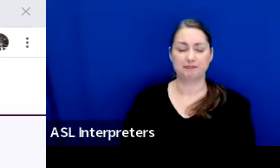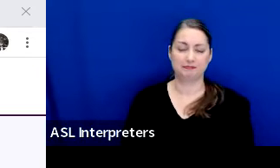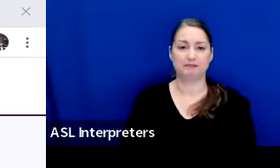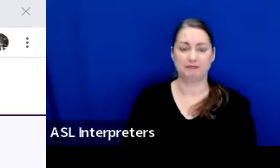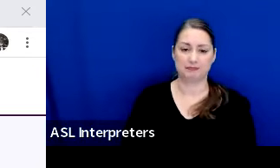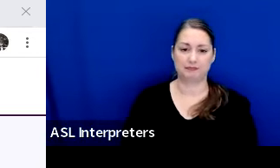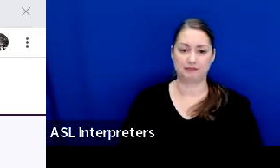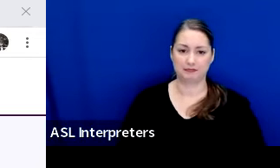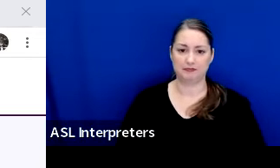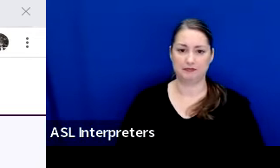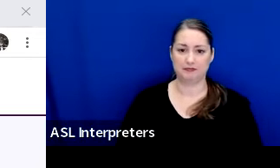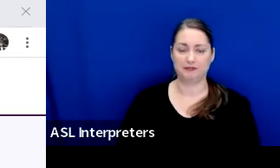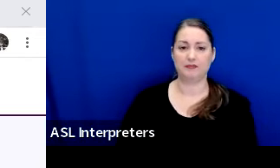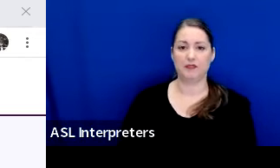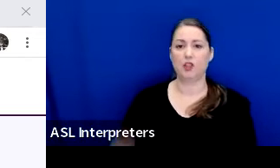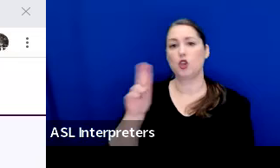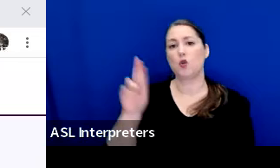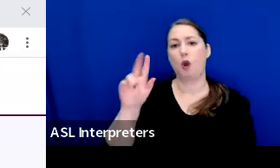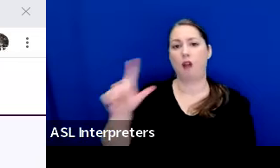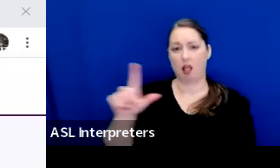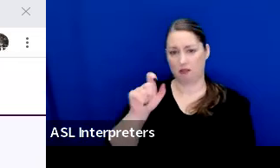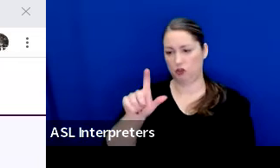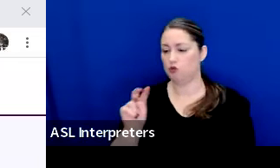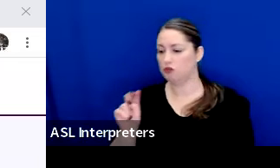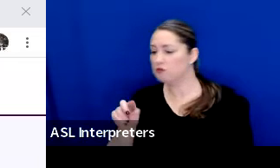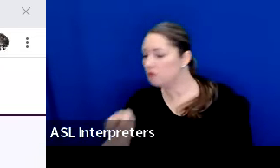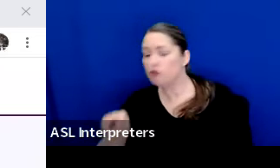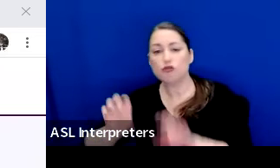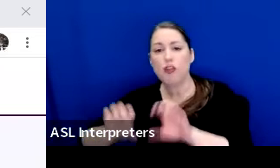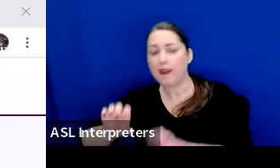So that's the URL to map a map, and when you go to that,